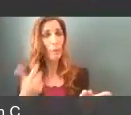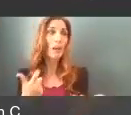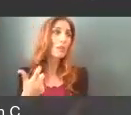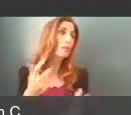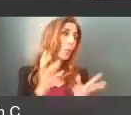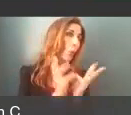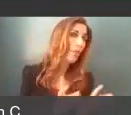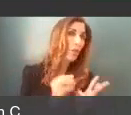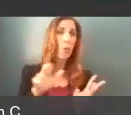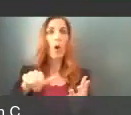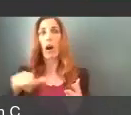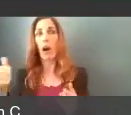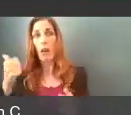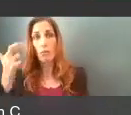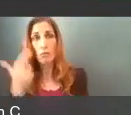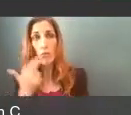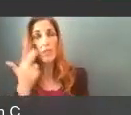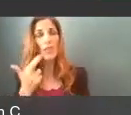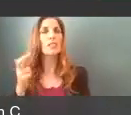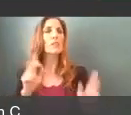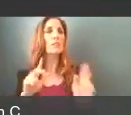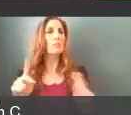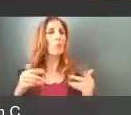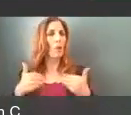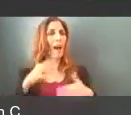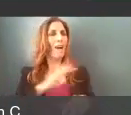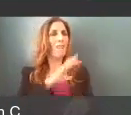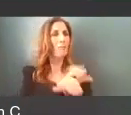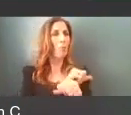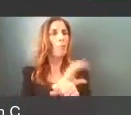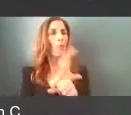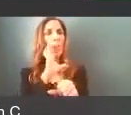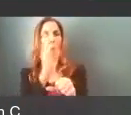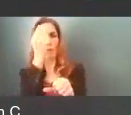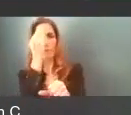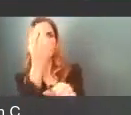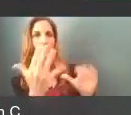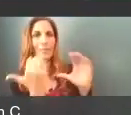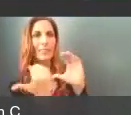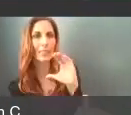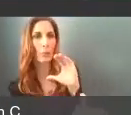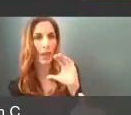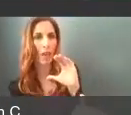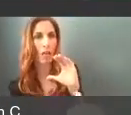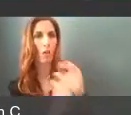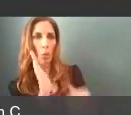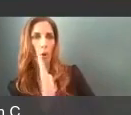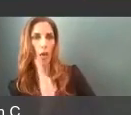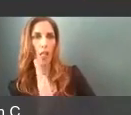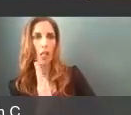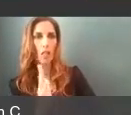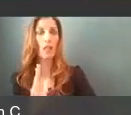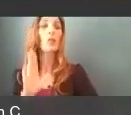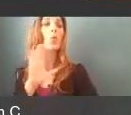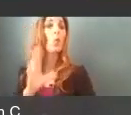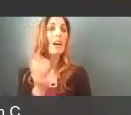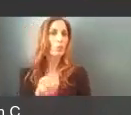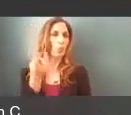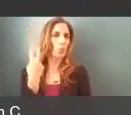individuals with appointments will be notified by email. You will receive two emails from the same